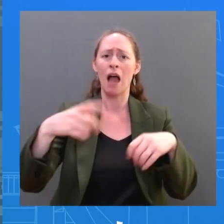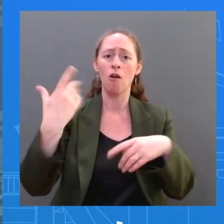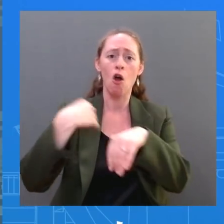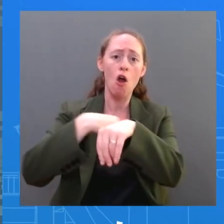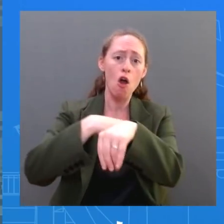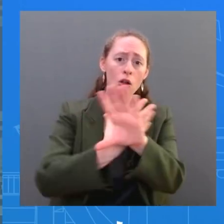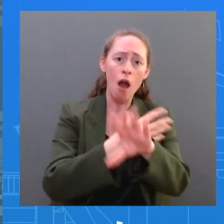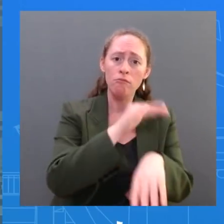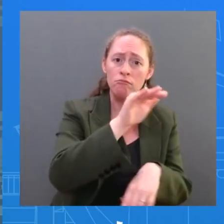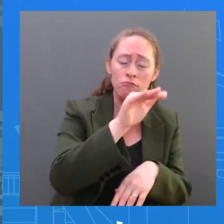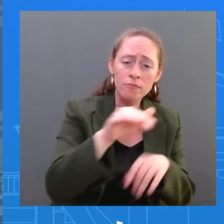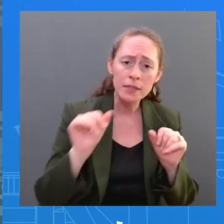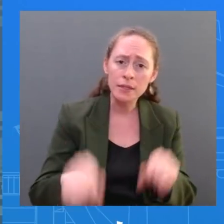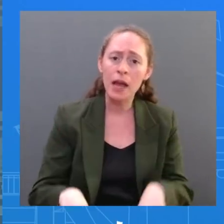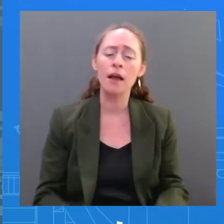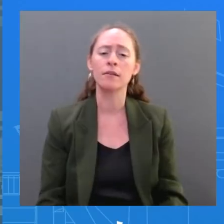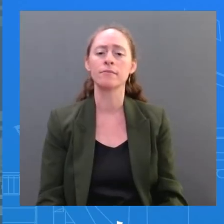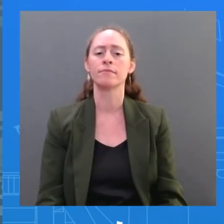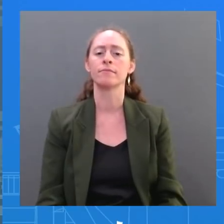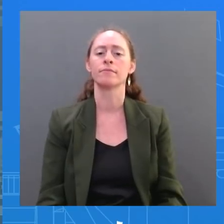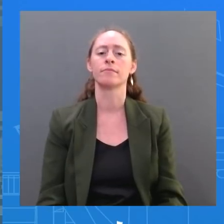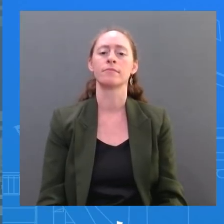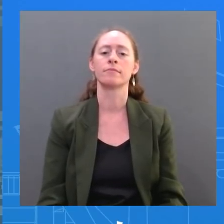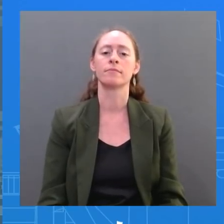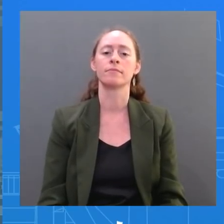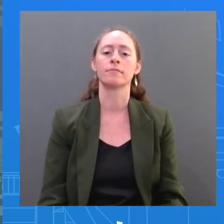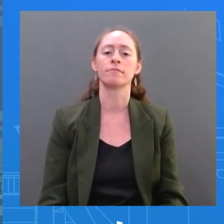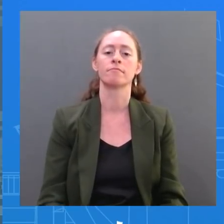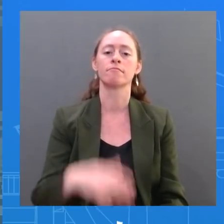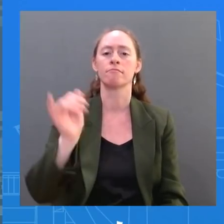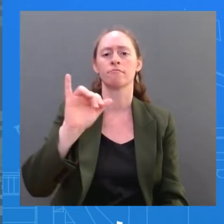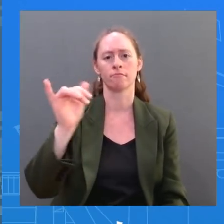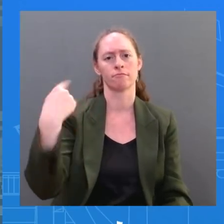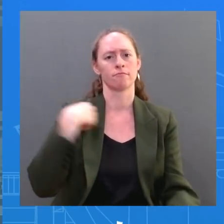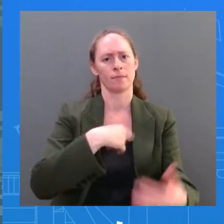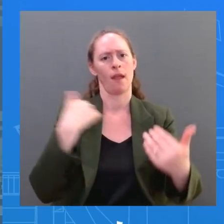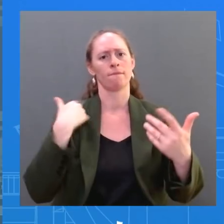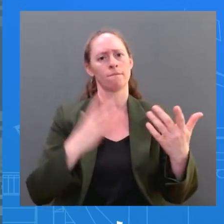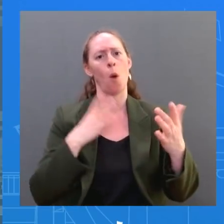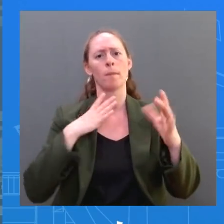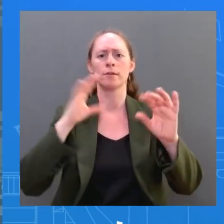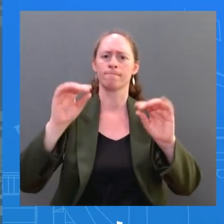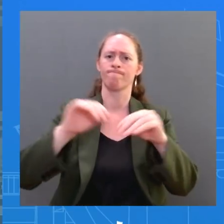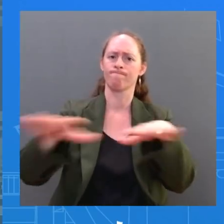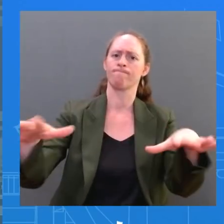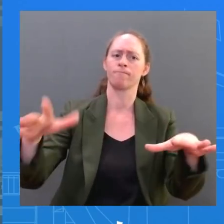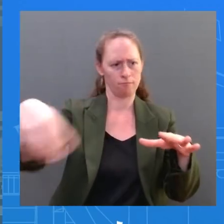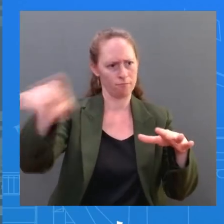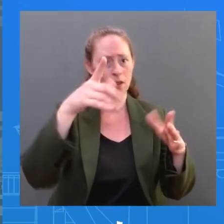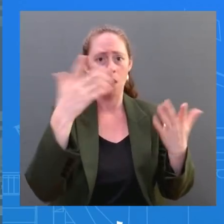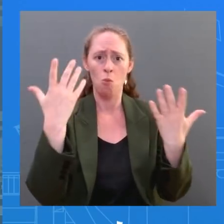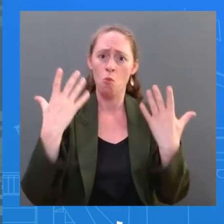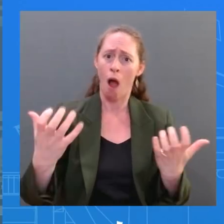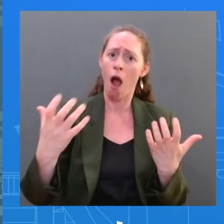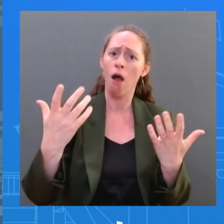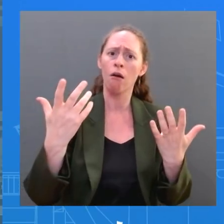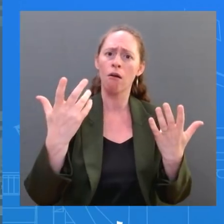right to travel and also to look at the question about whether mifepristone should be available and how it can be available,